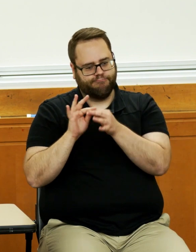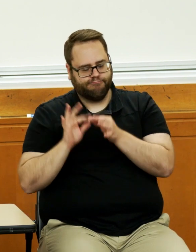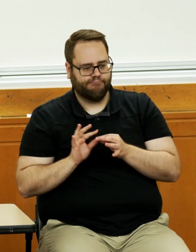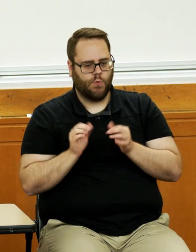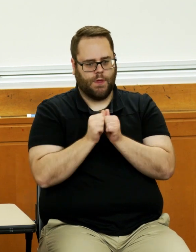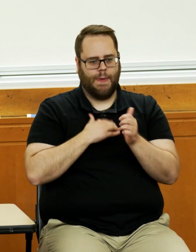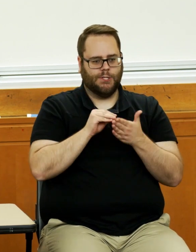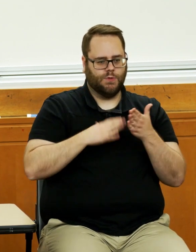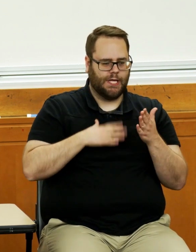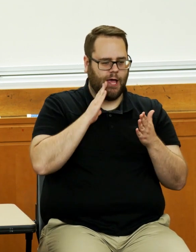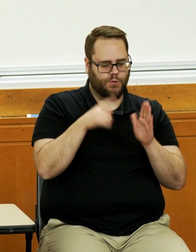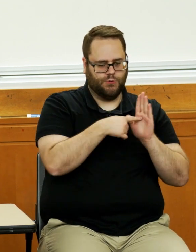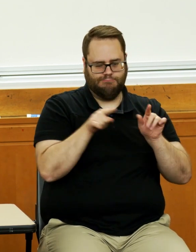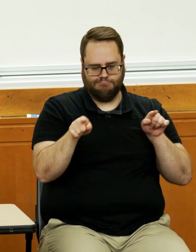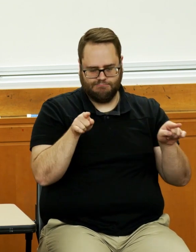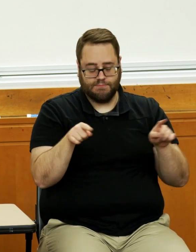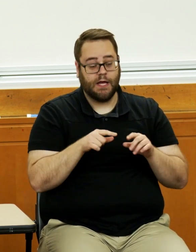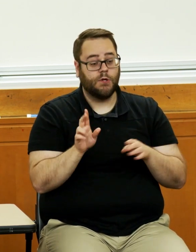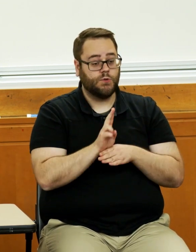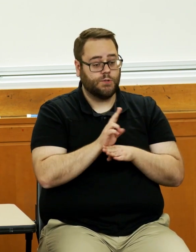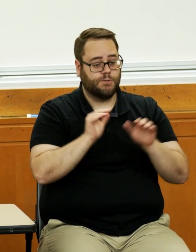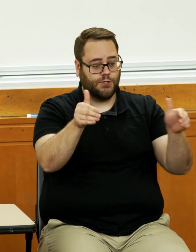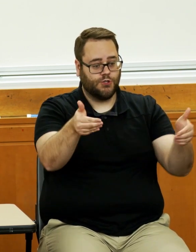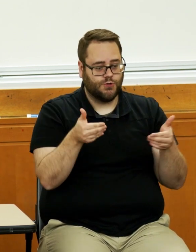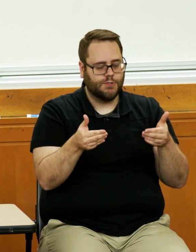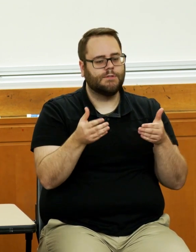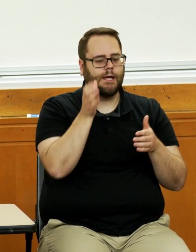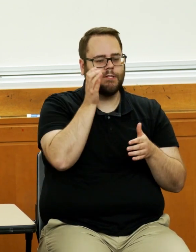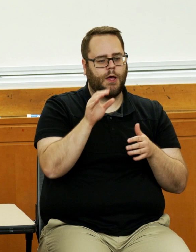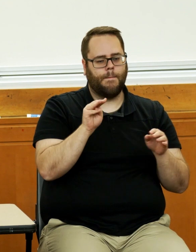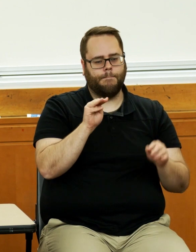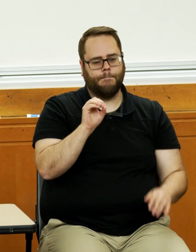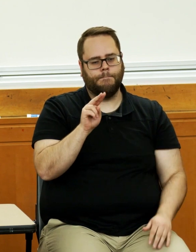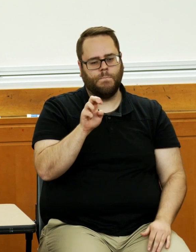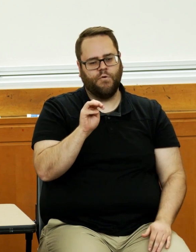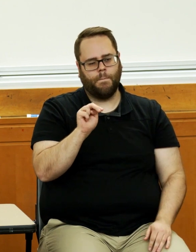I use it to introduce them to the concept of movement lawyering, which Len Holt, one of